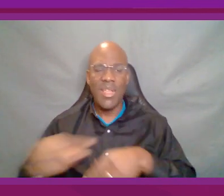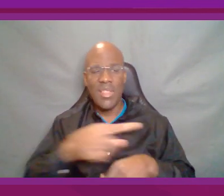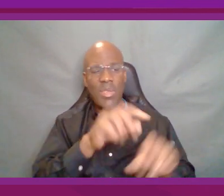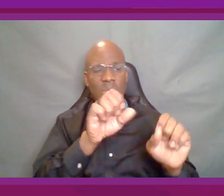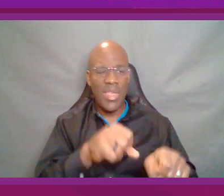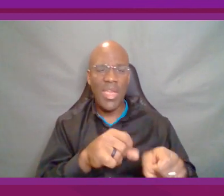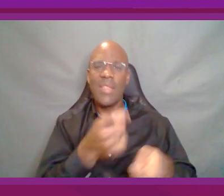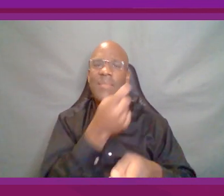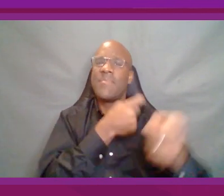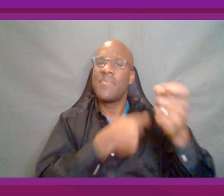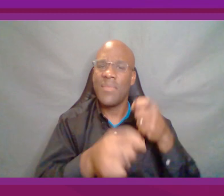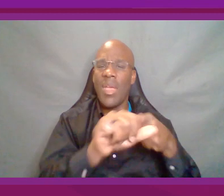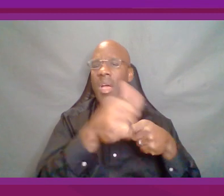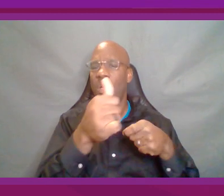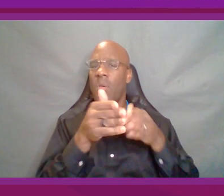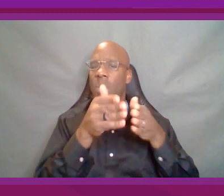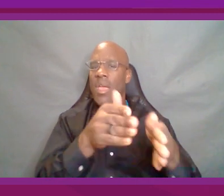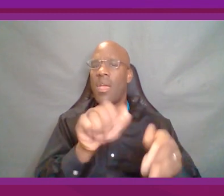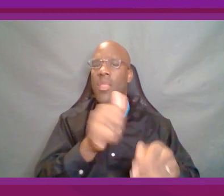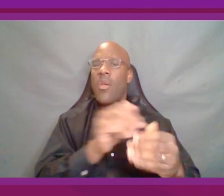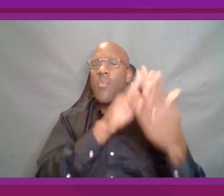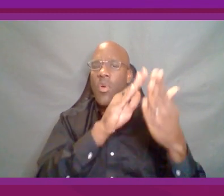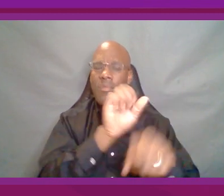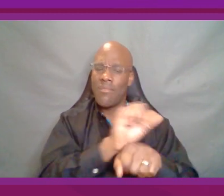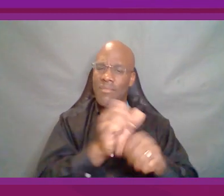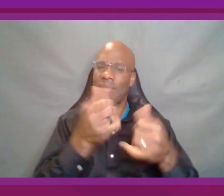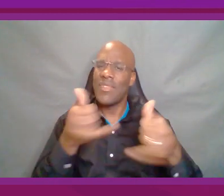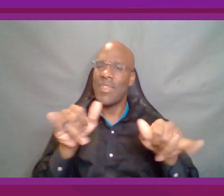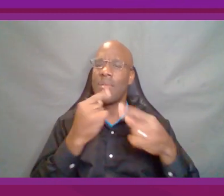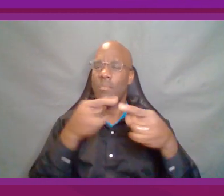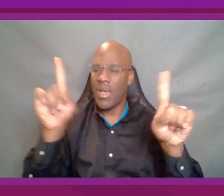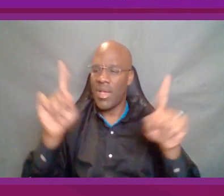alternative and just as effective way. I'm done.